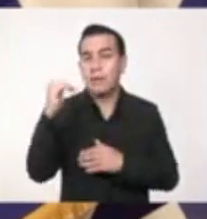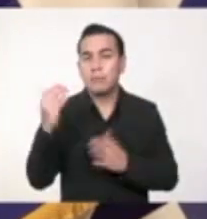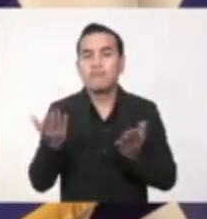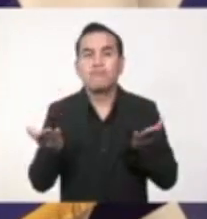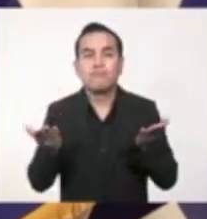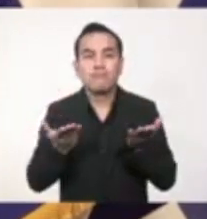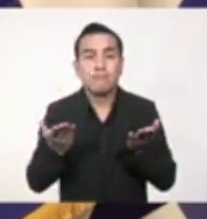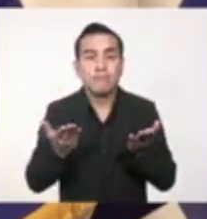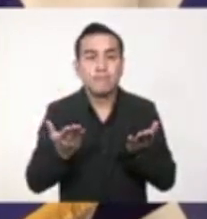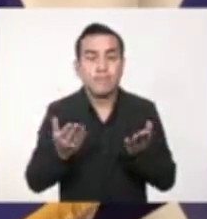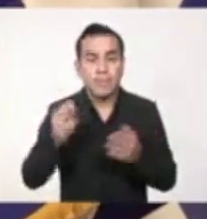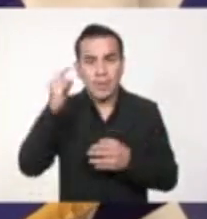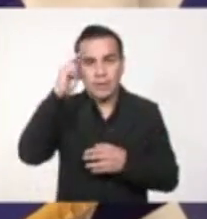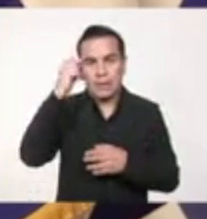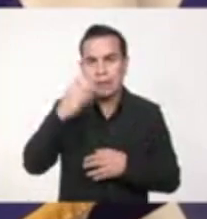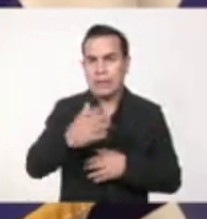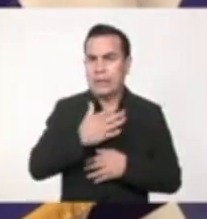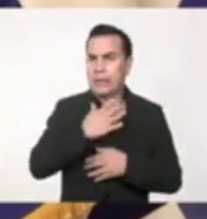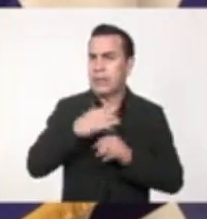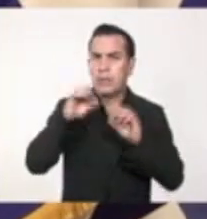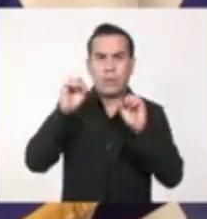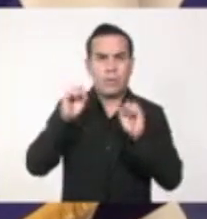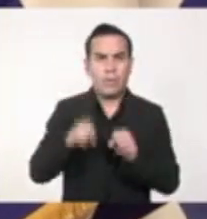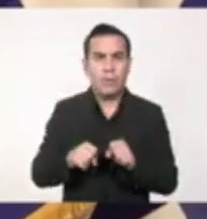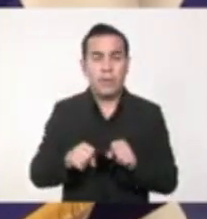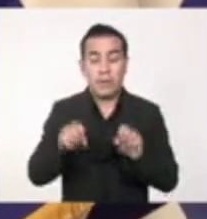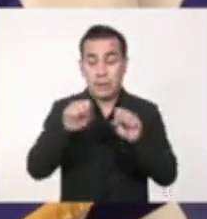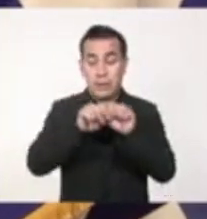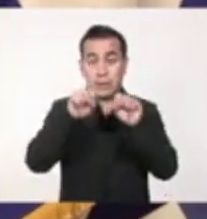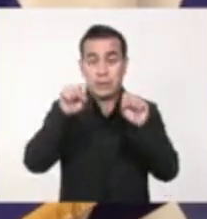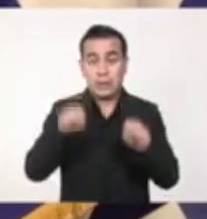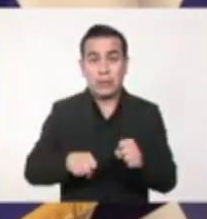mathematically impossible, by the system of quotients and